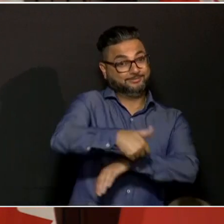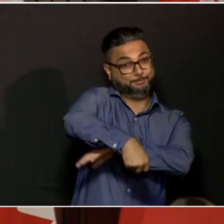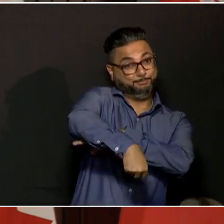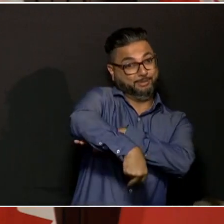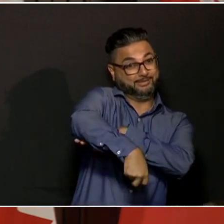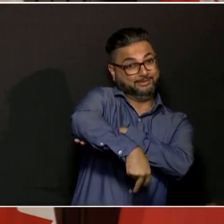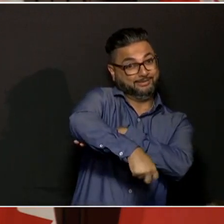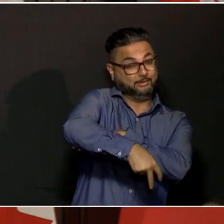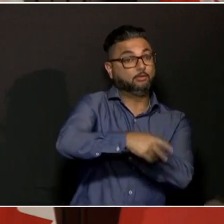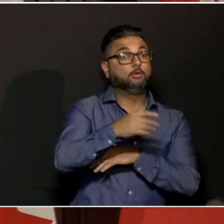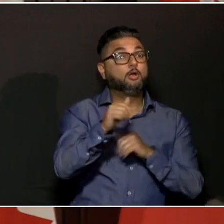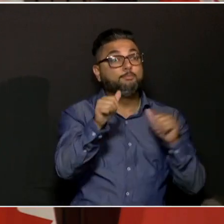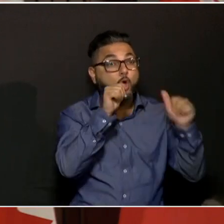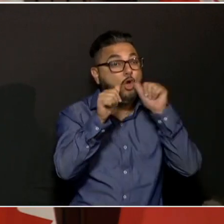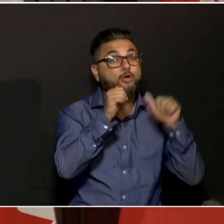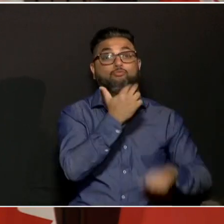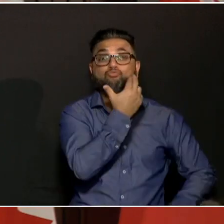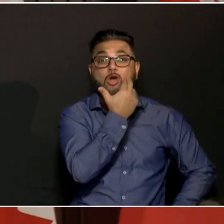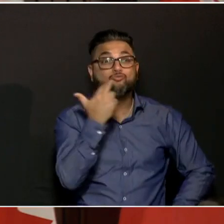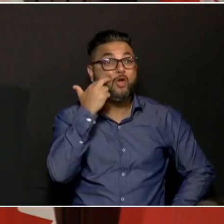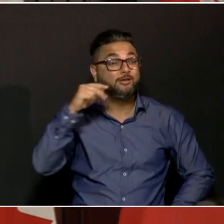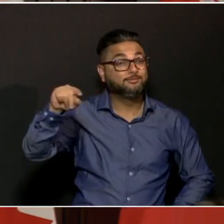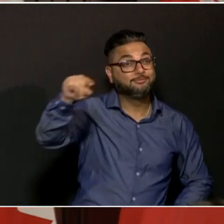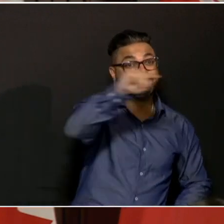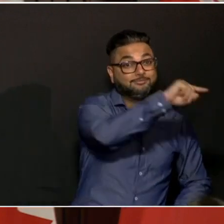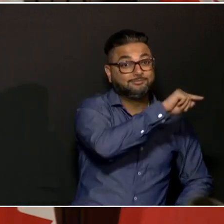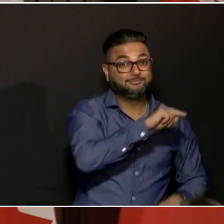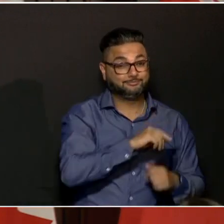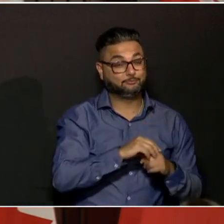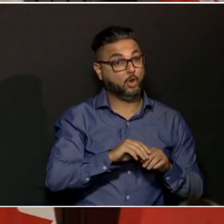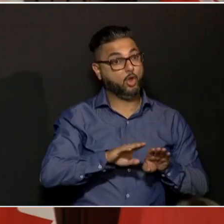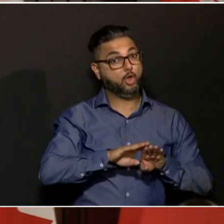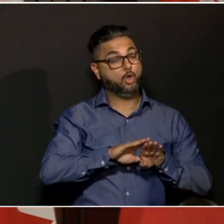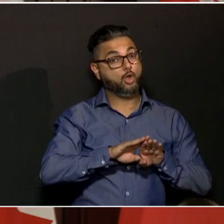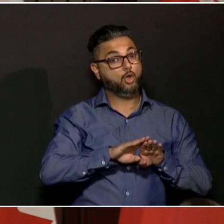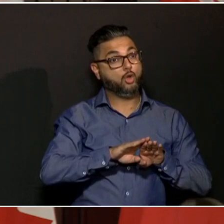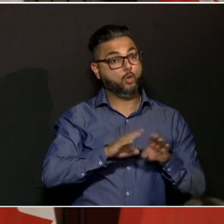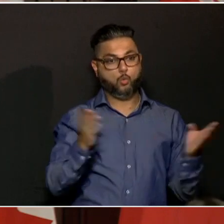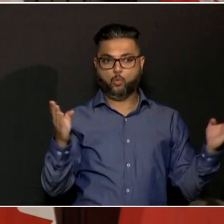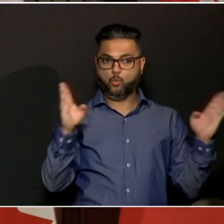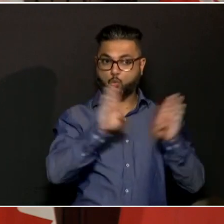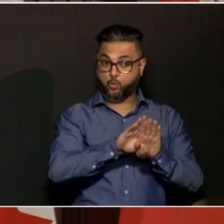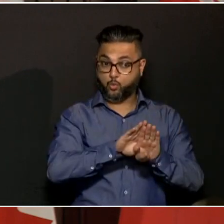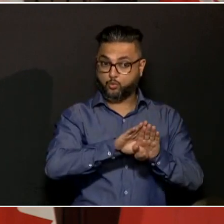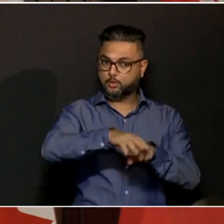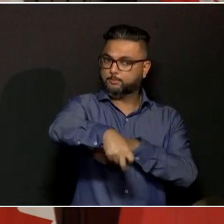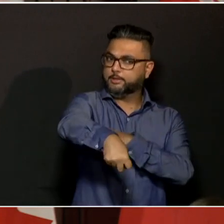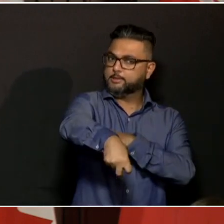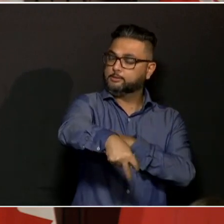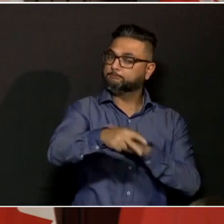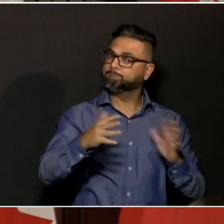all bars and restaurants will be only permitted to remain open until midnight